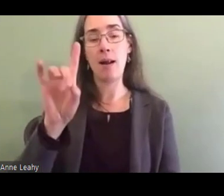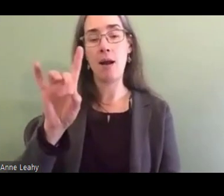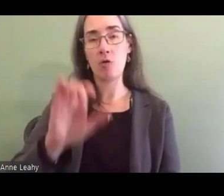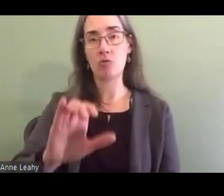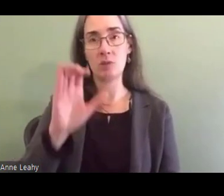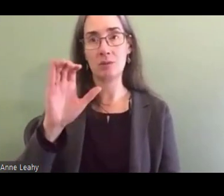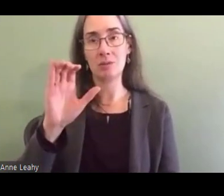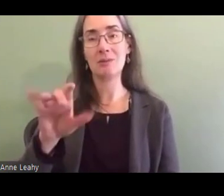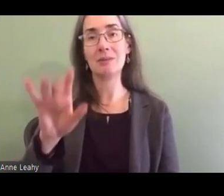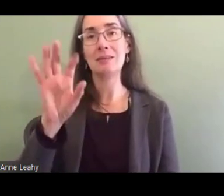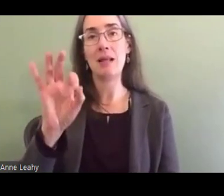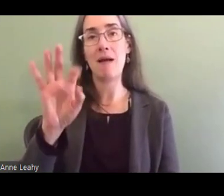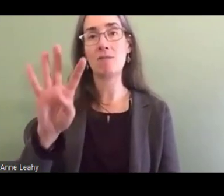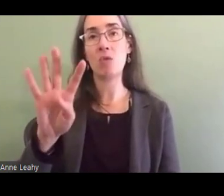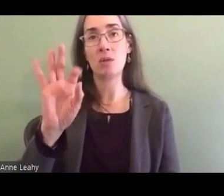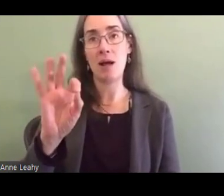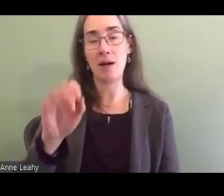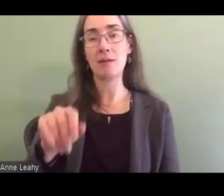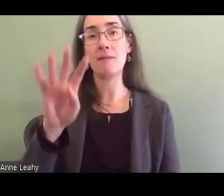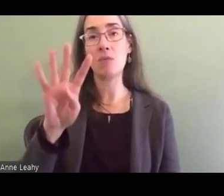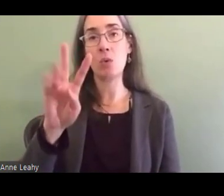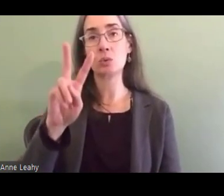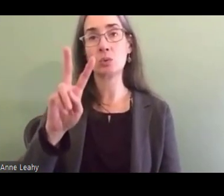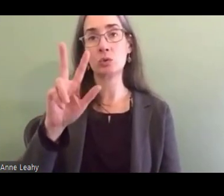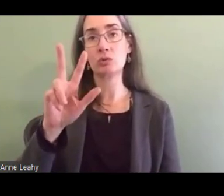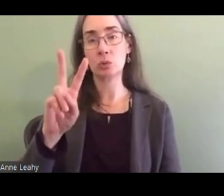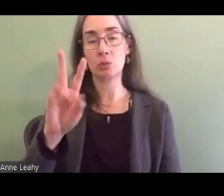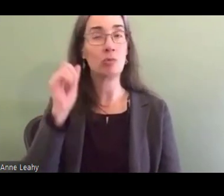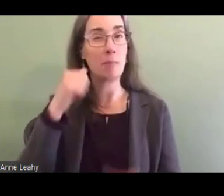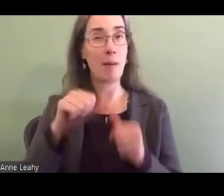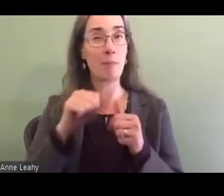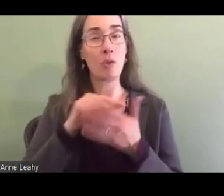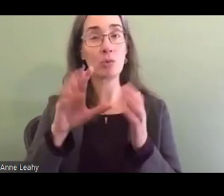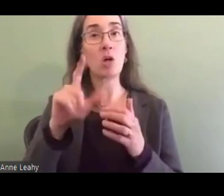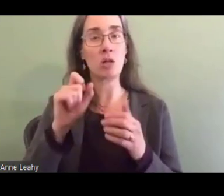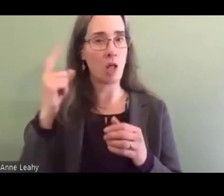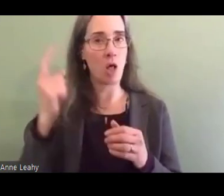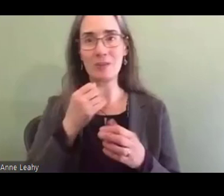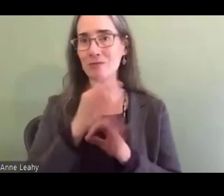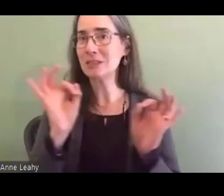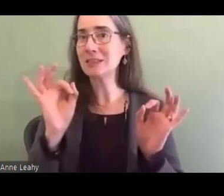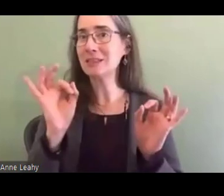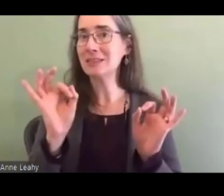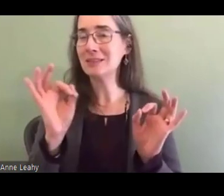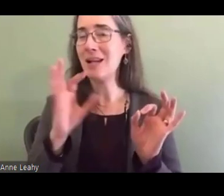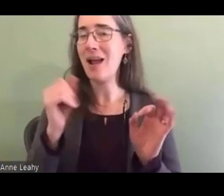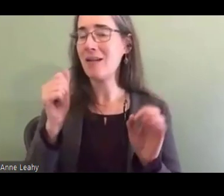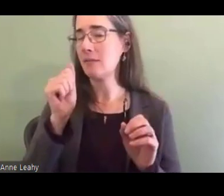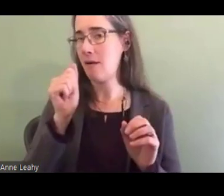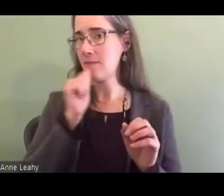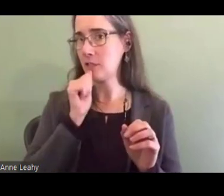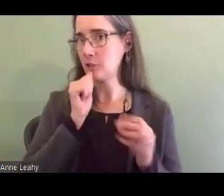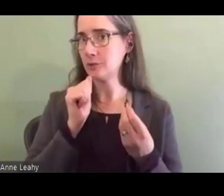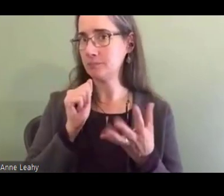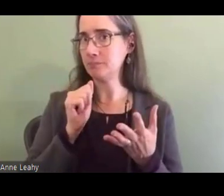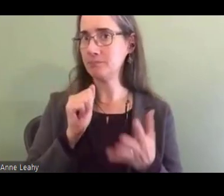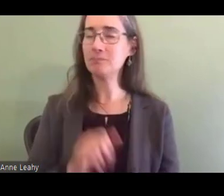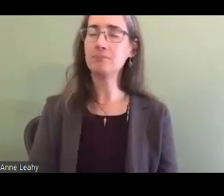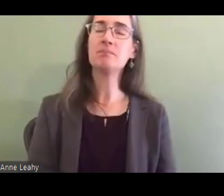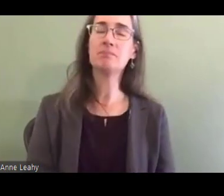And remember the calls are always free and they are confidential. ADA Live! is a program of the Southeast ADA Center.